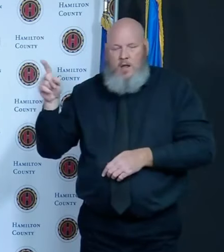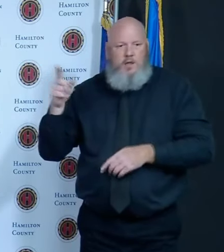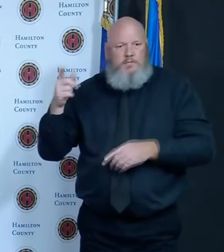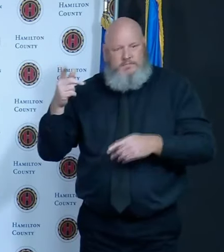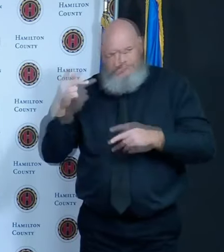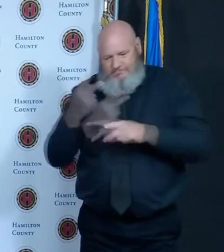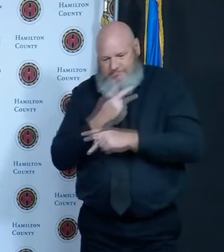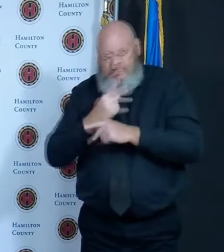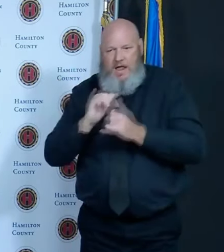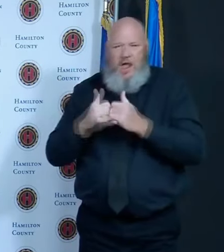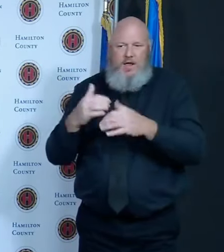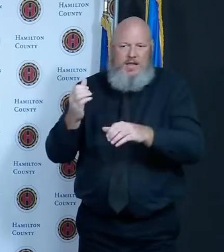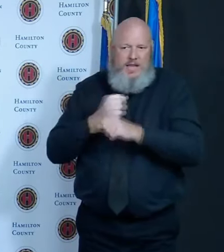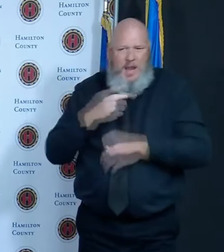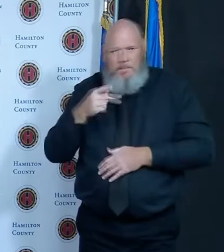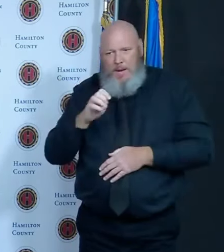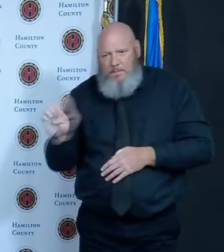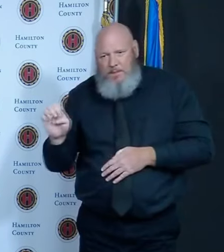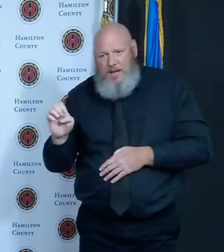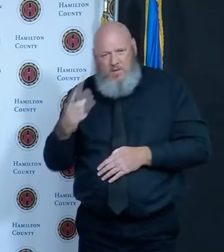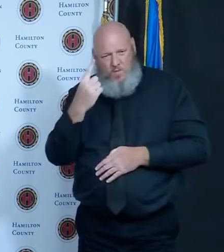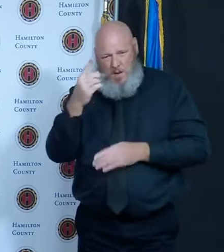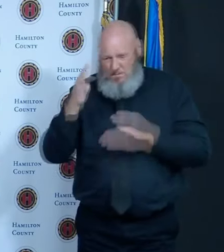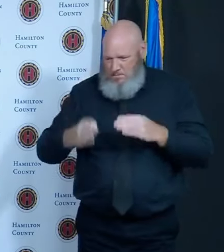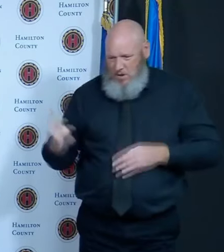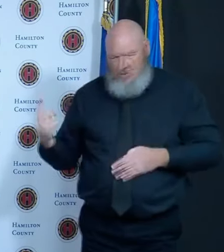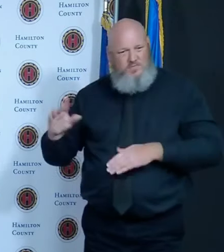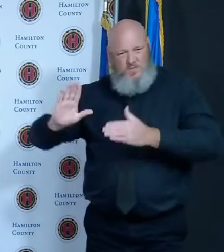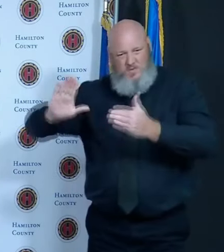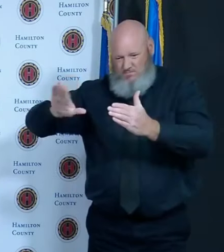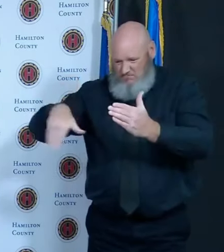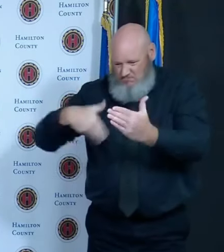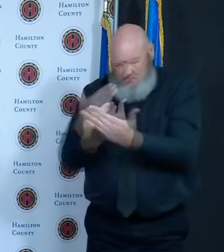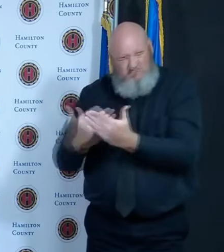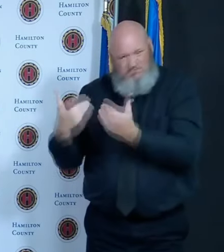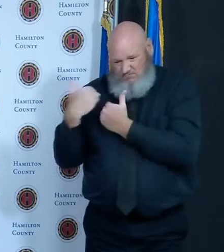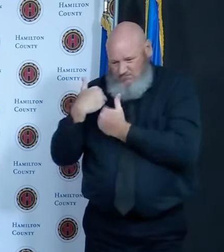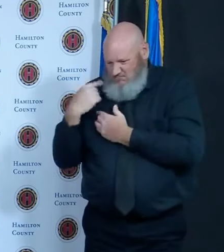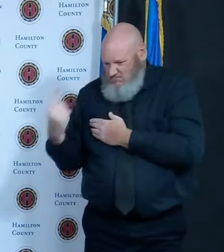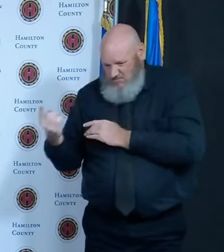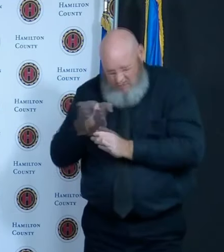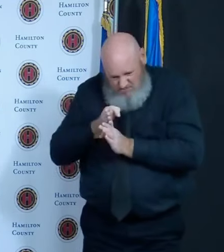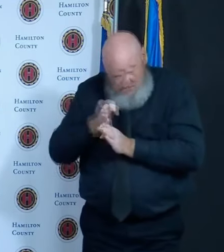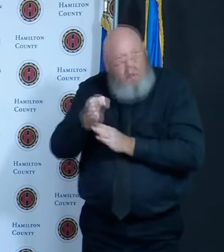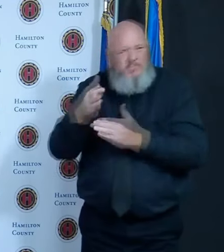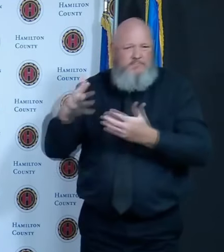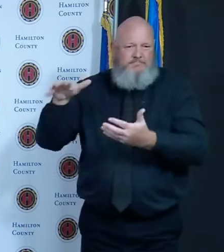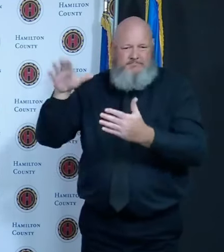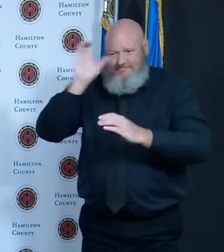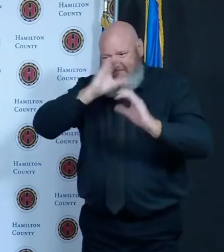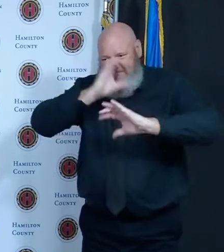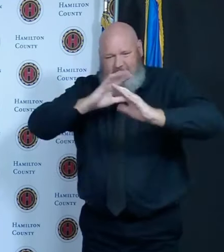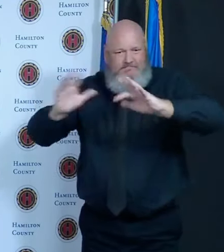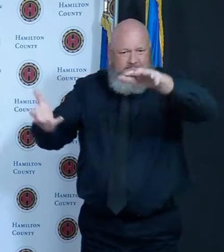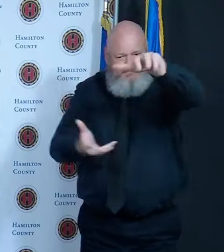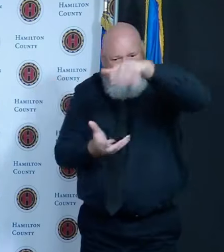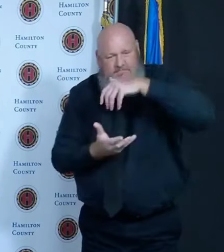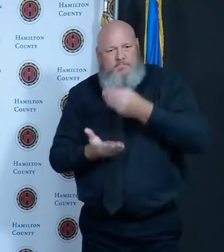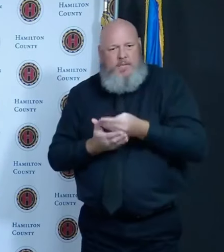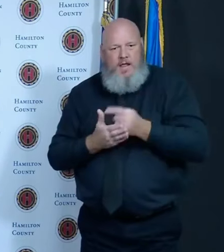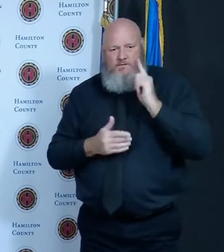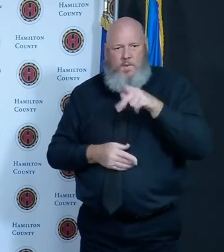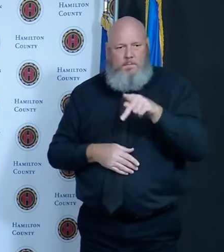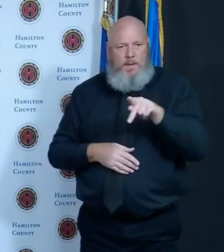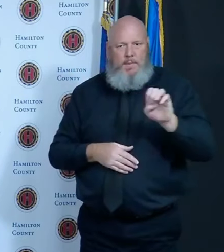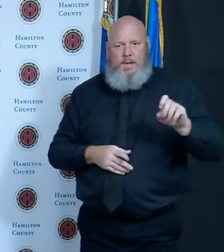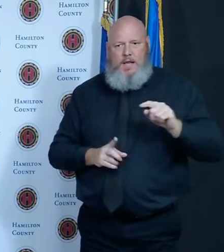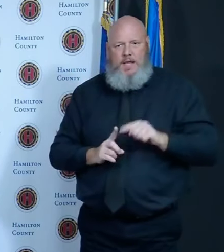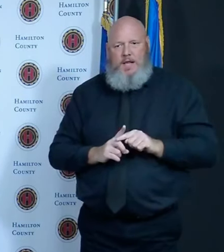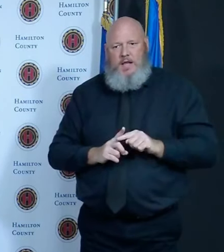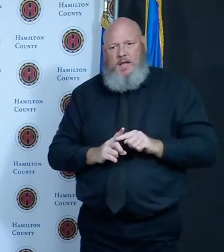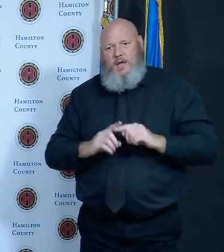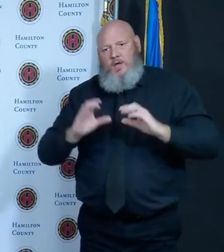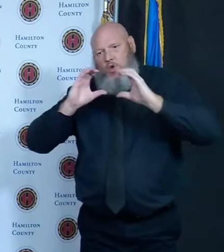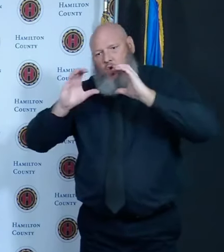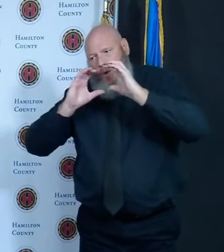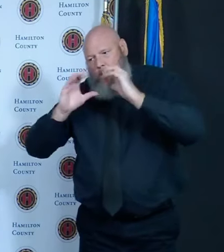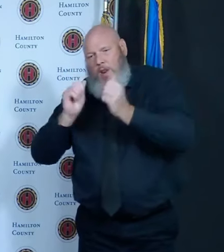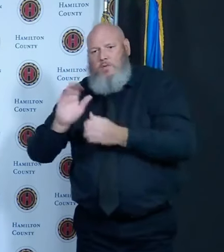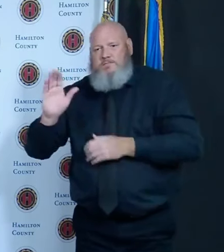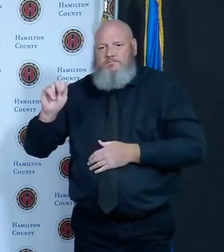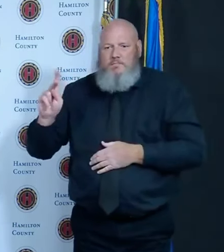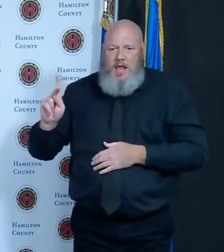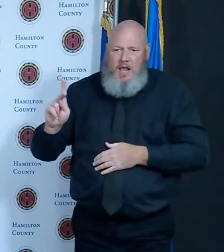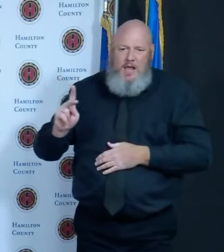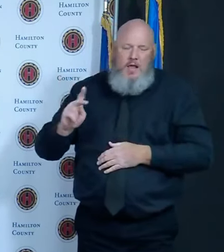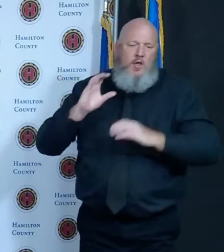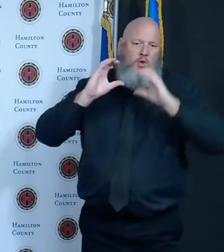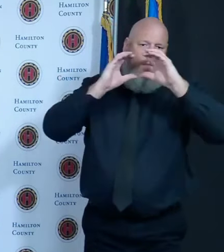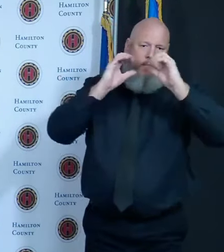submitted to the SBA and to our banker we are wanting to keep all of our staff who are